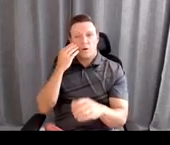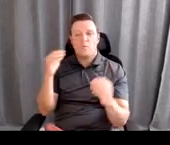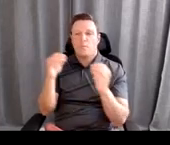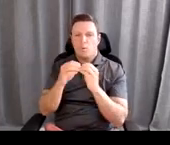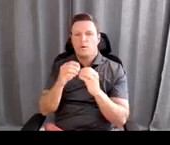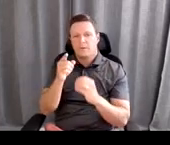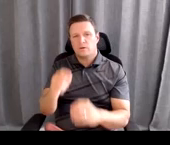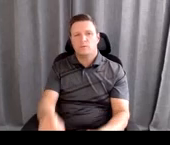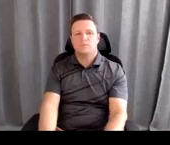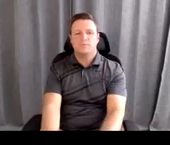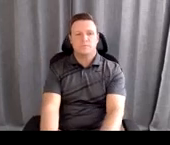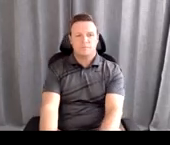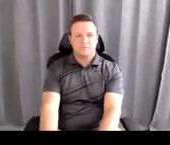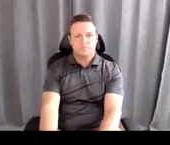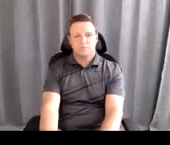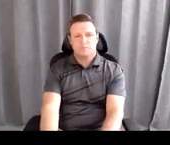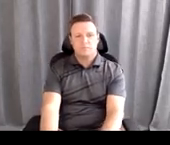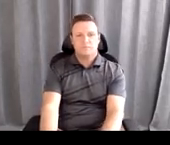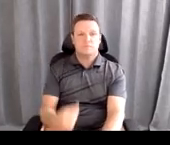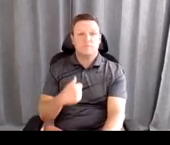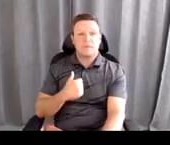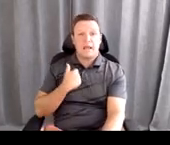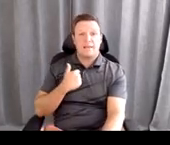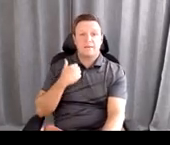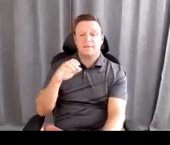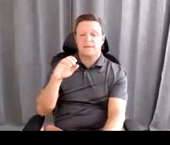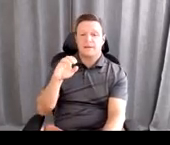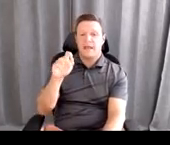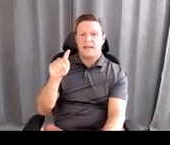This happened in my own. I live in Exeter, which is a bit south from you guys, but